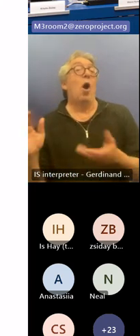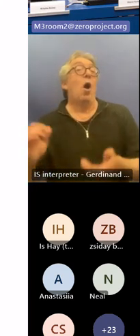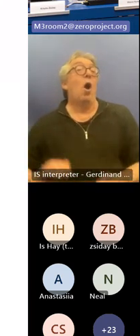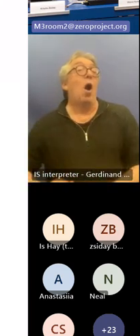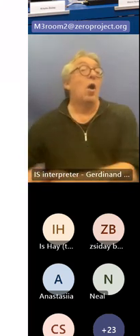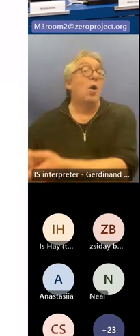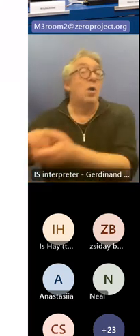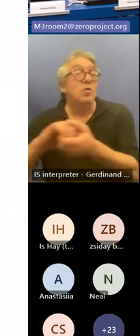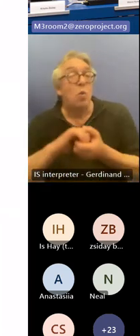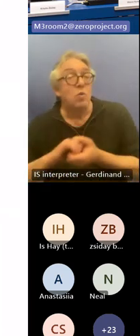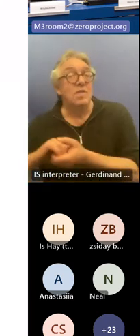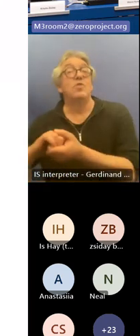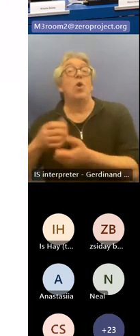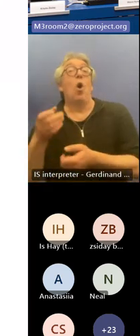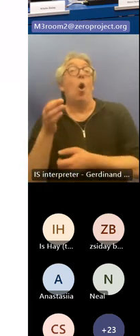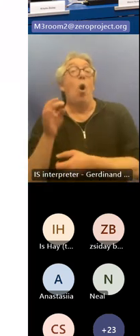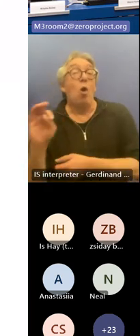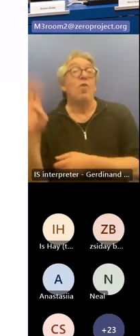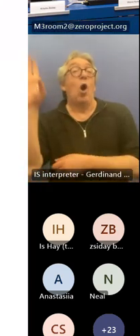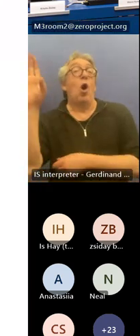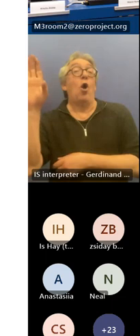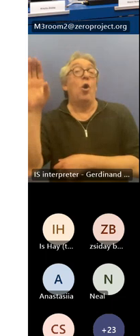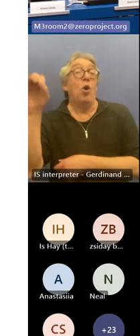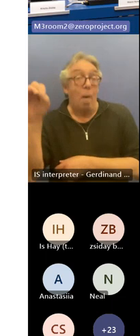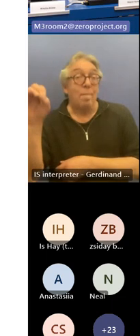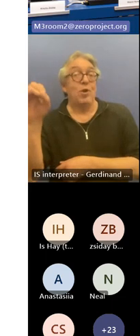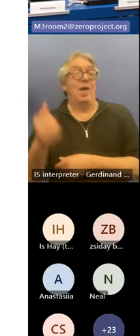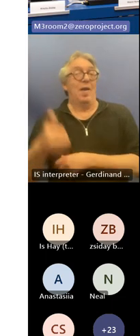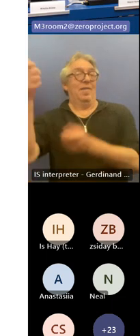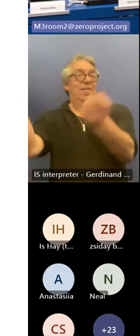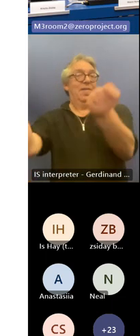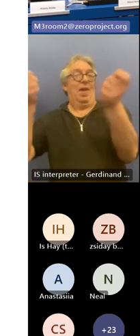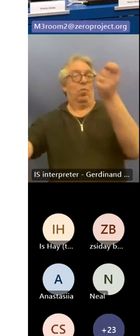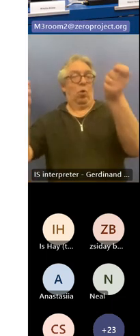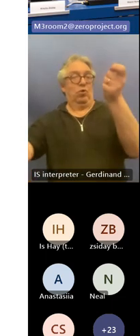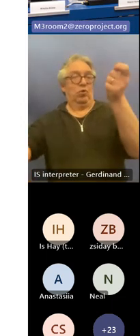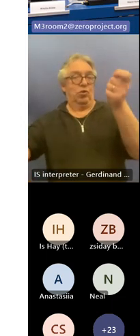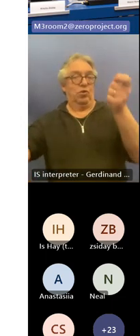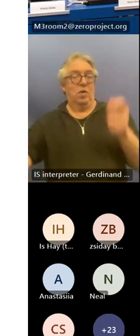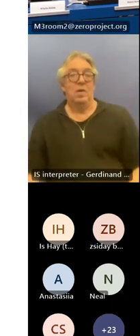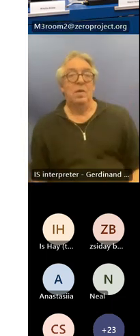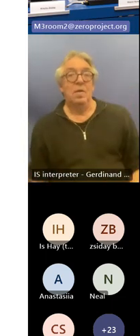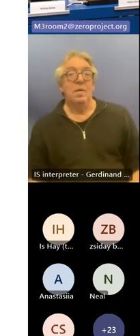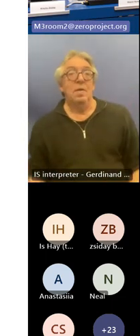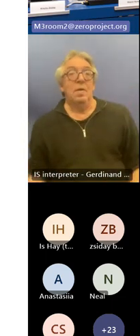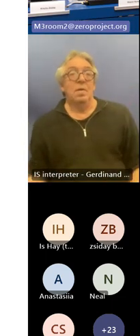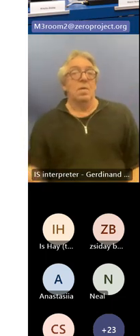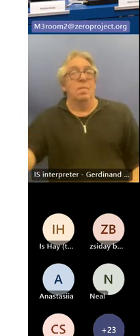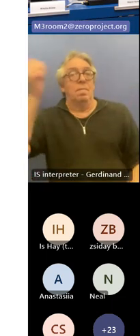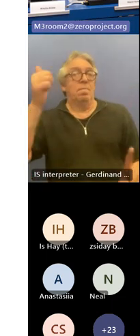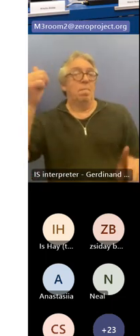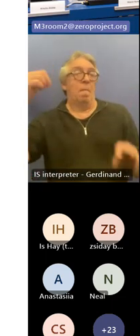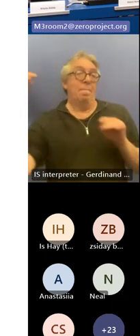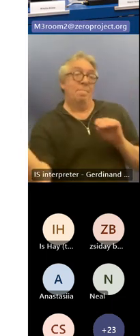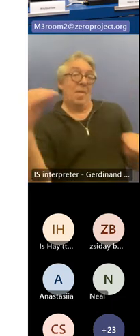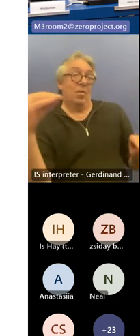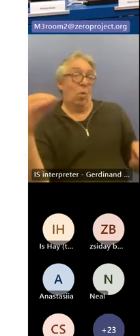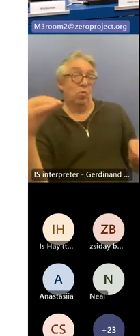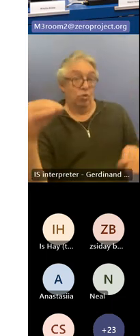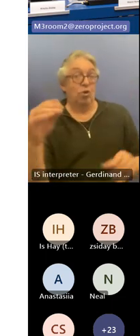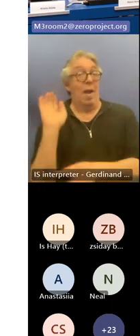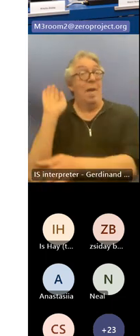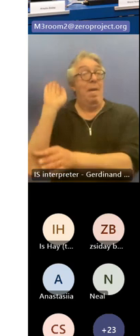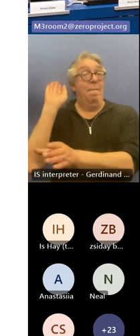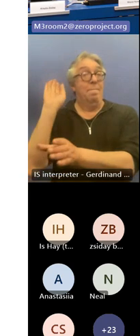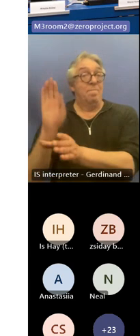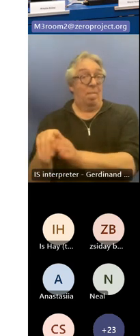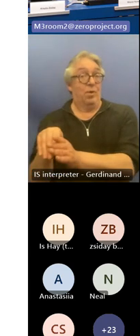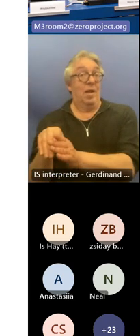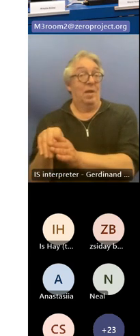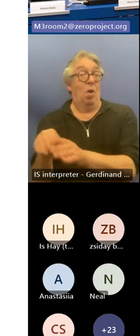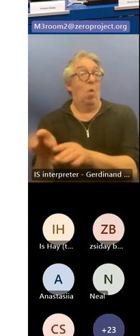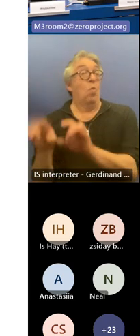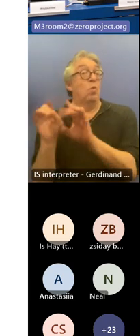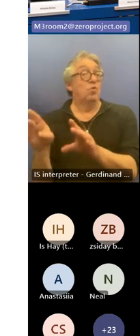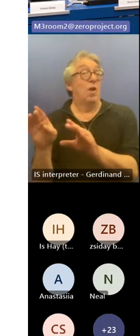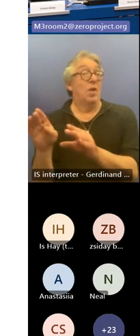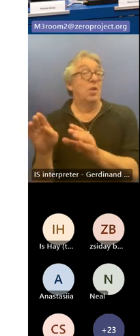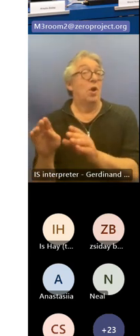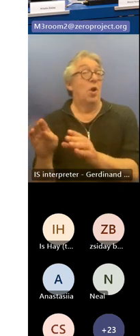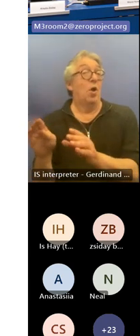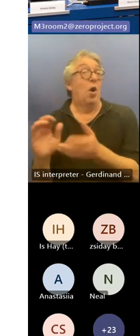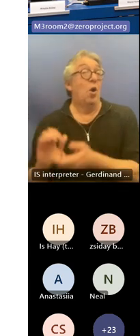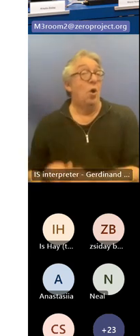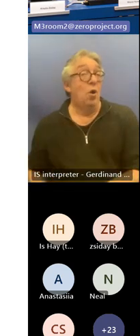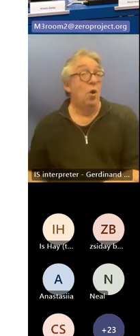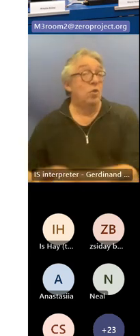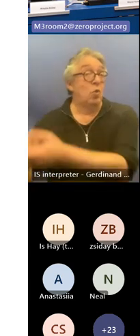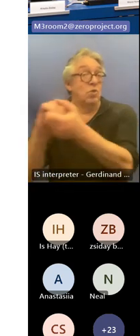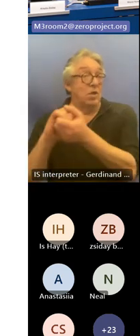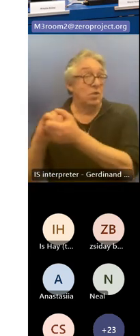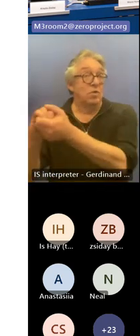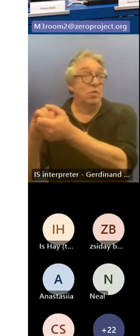membership organisation in the world. Our scholars are aspiring leaders with disabilities who are